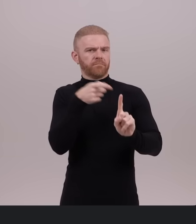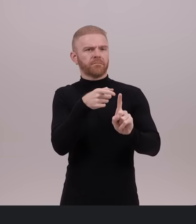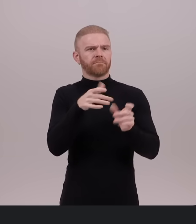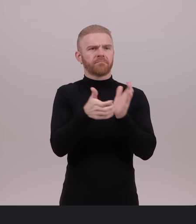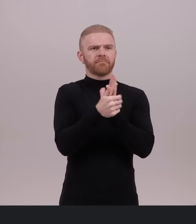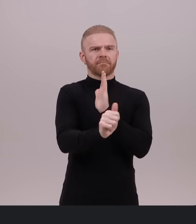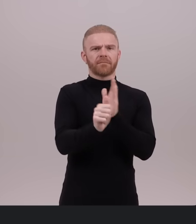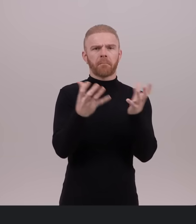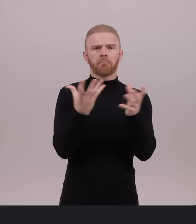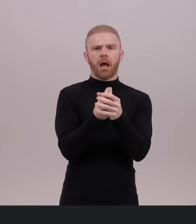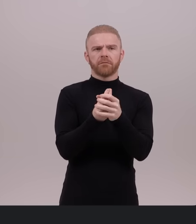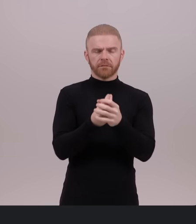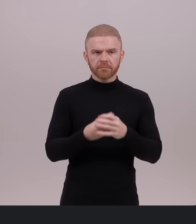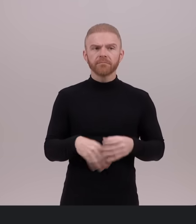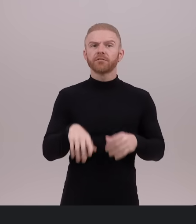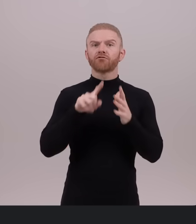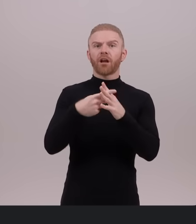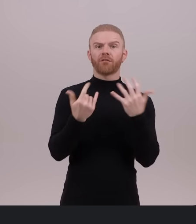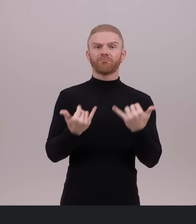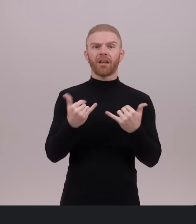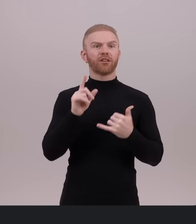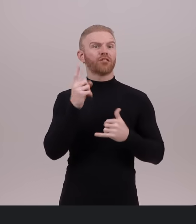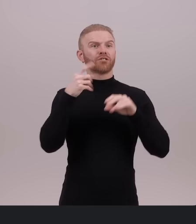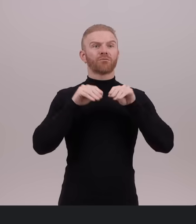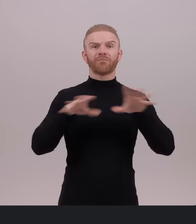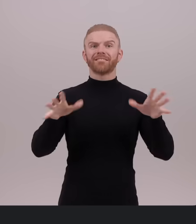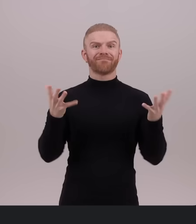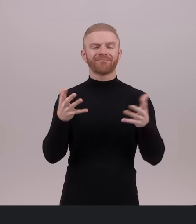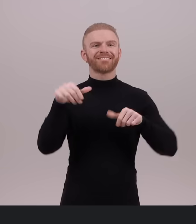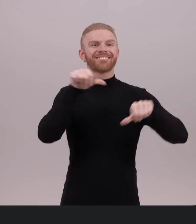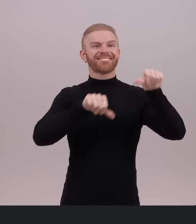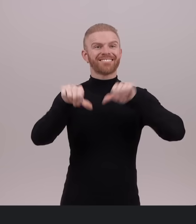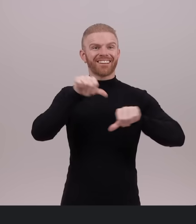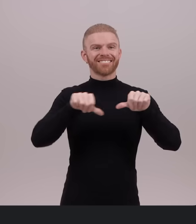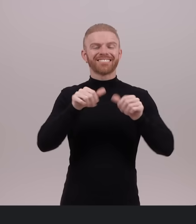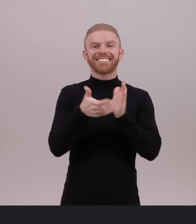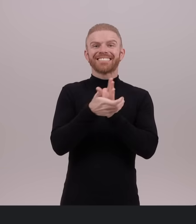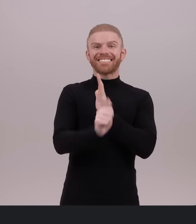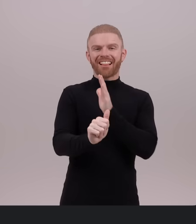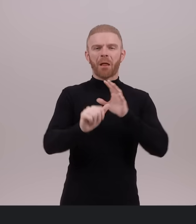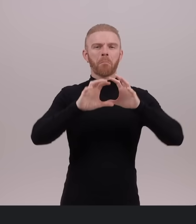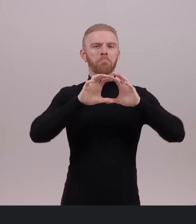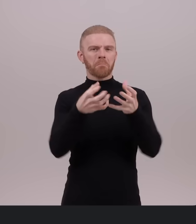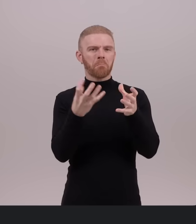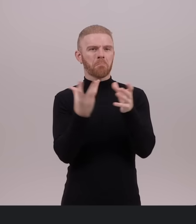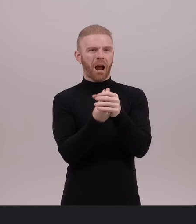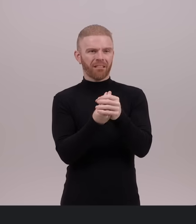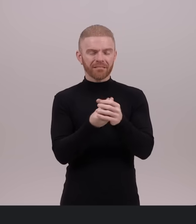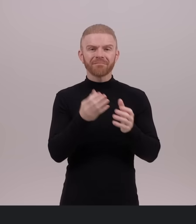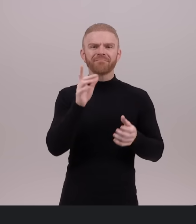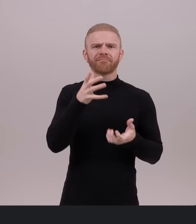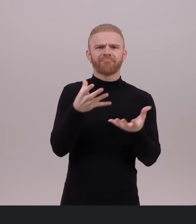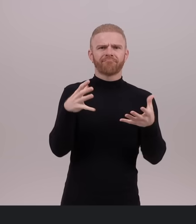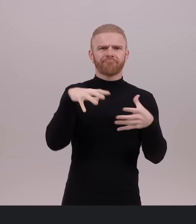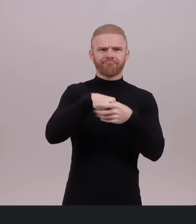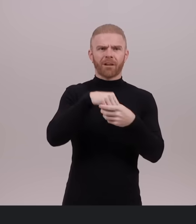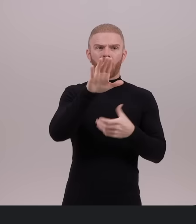Starting today, our first release is a new science skill bundle, equipping your agents with the specific primitives needed